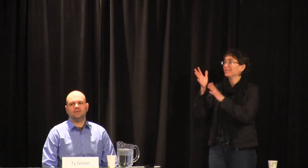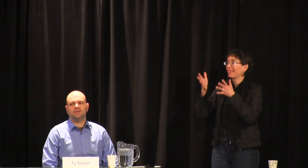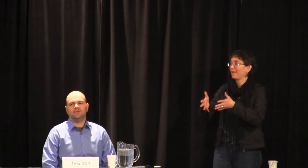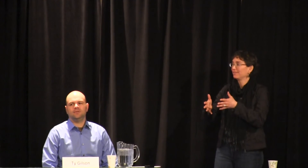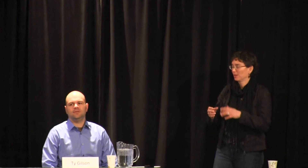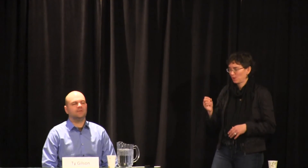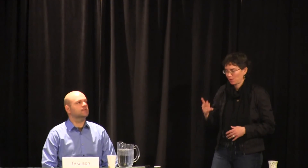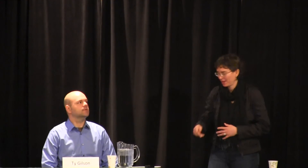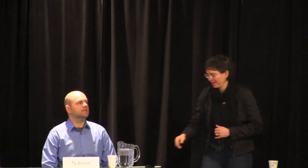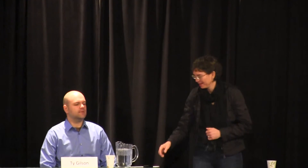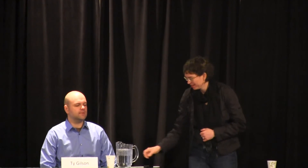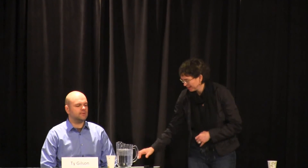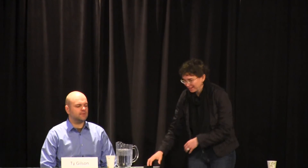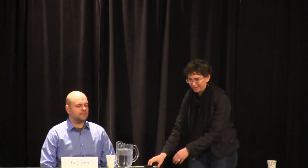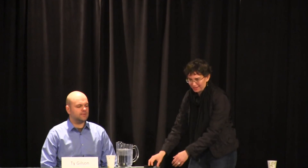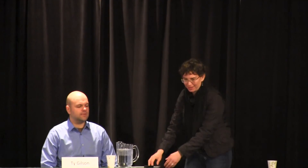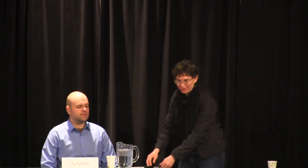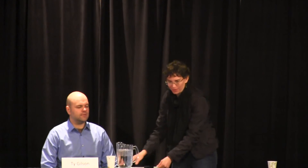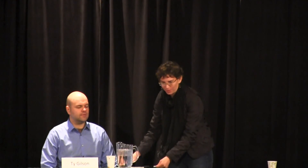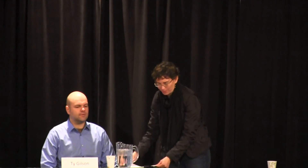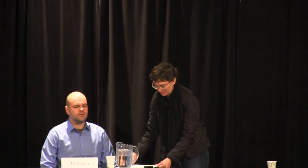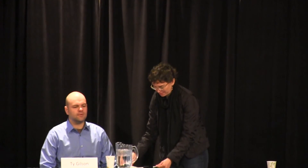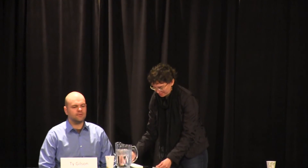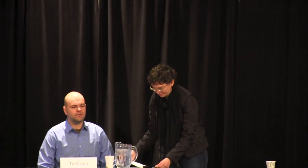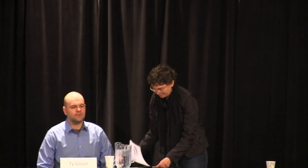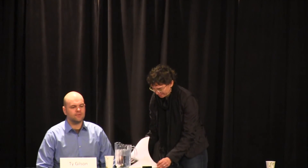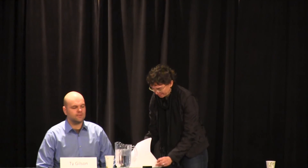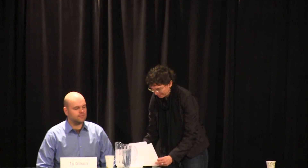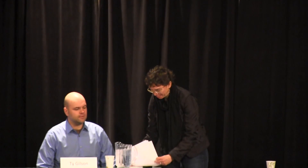How much time do we have left? Five minutes?